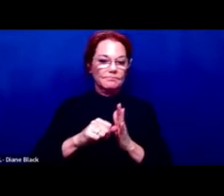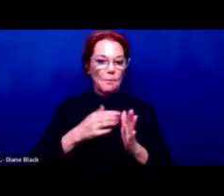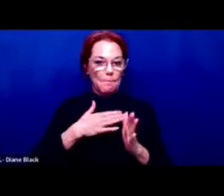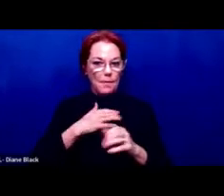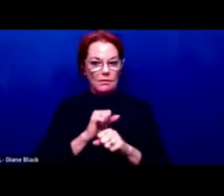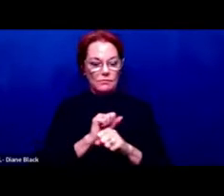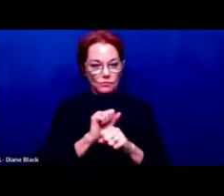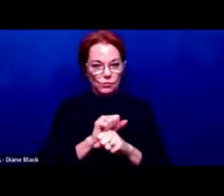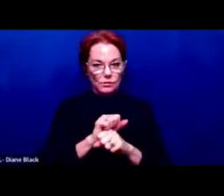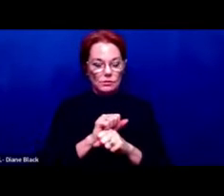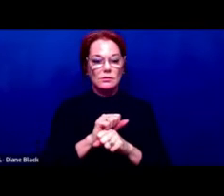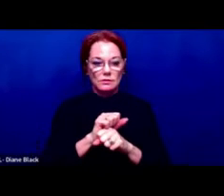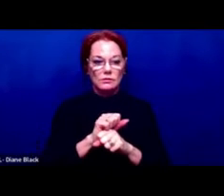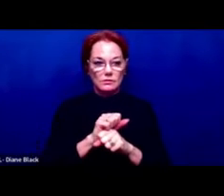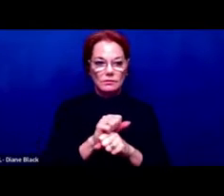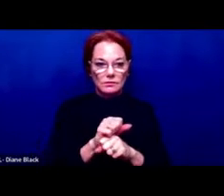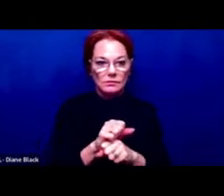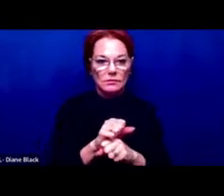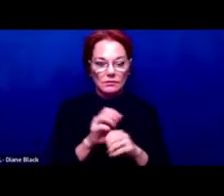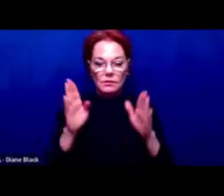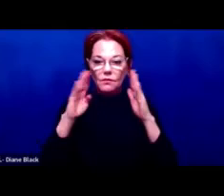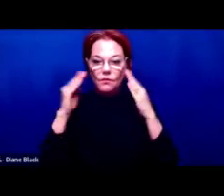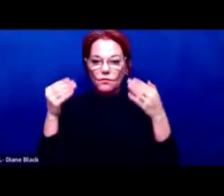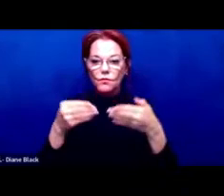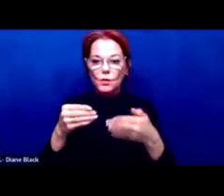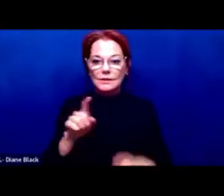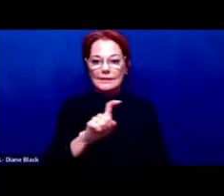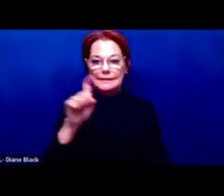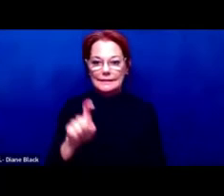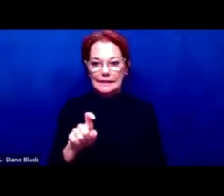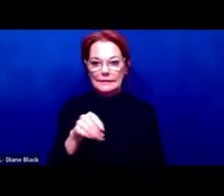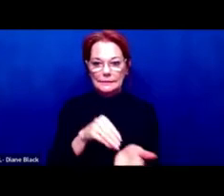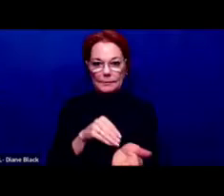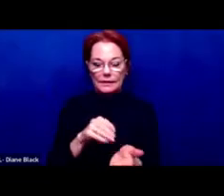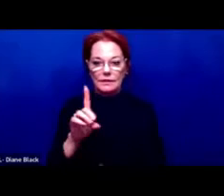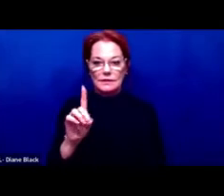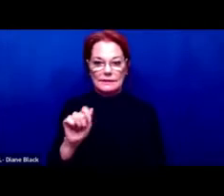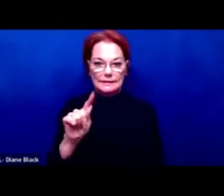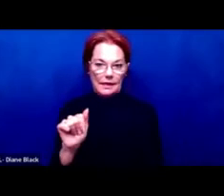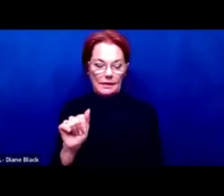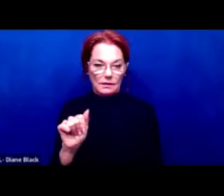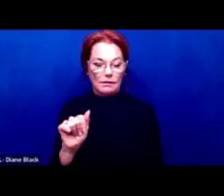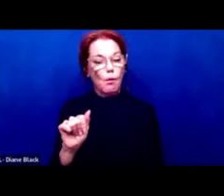on the Texas Medicare data. But I will also present data or